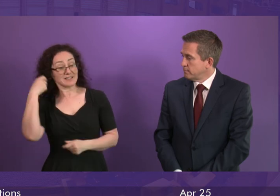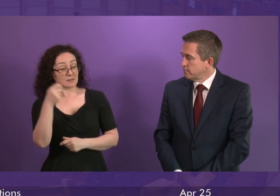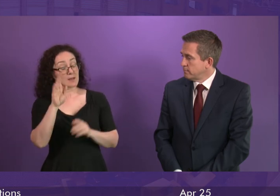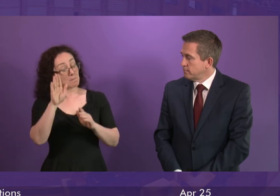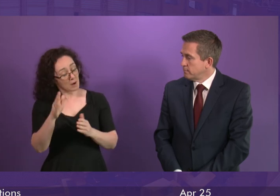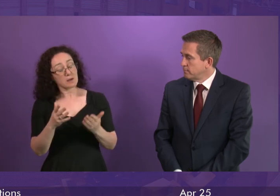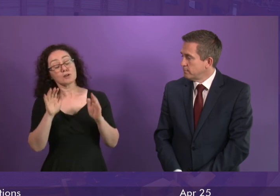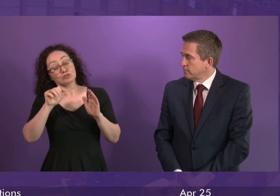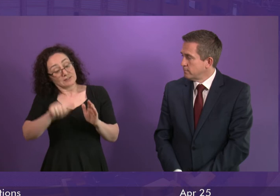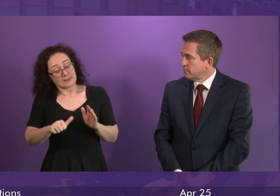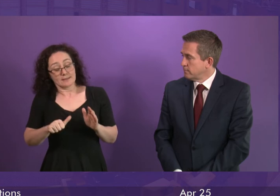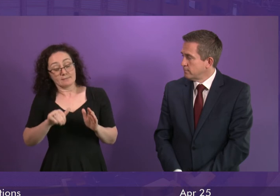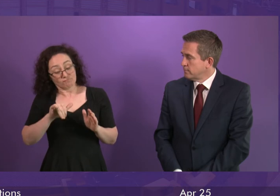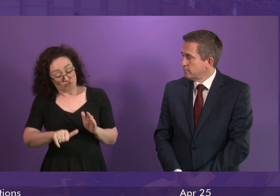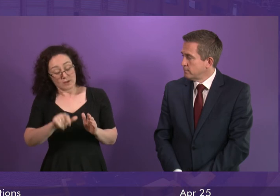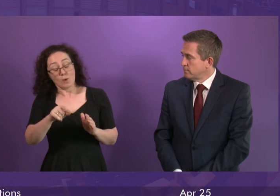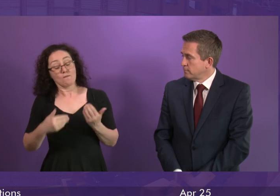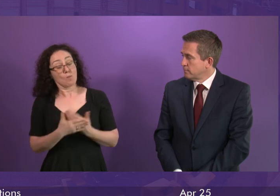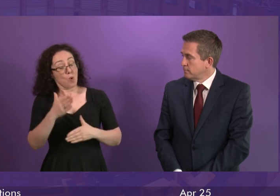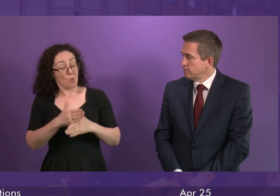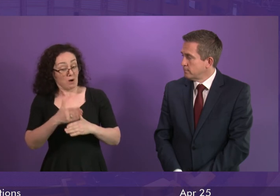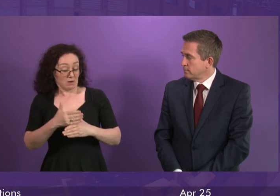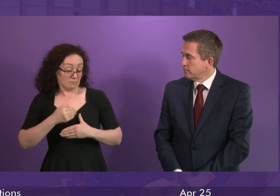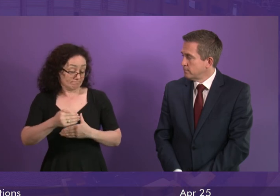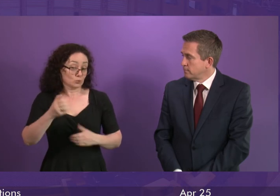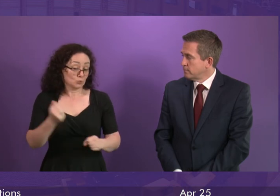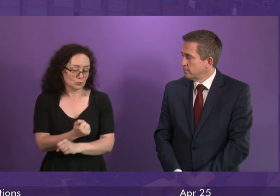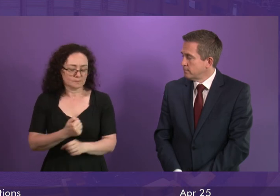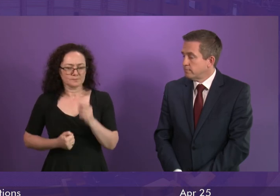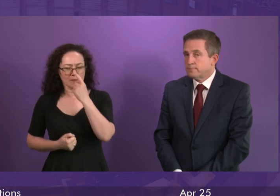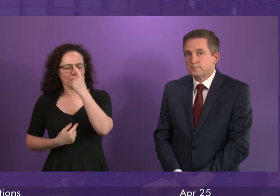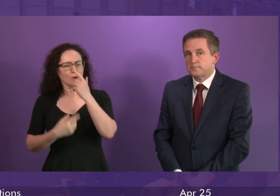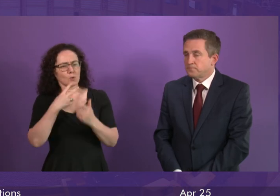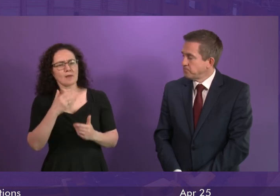more to do, but at this stage I pay tribute to all those who have worked so hard to create